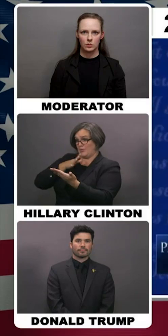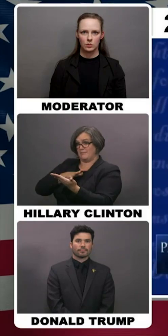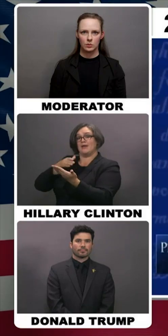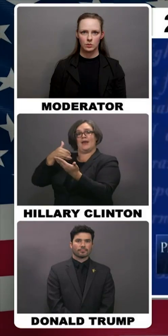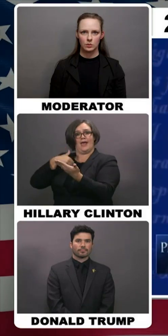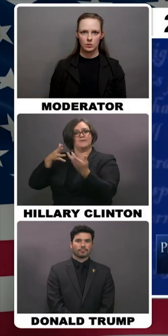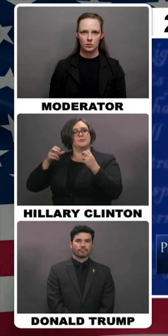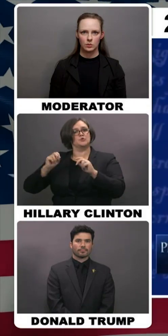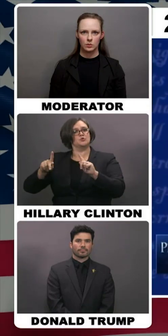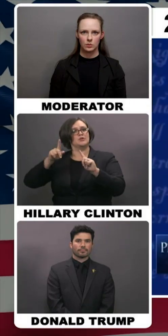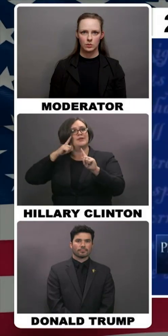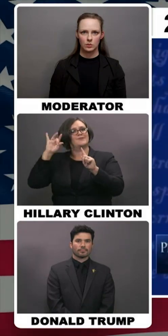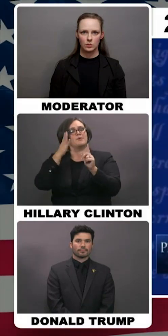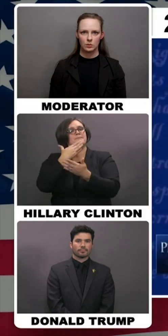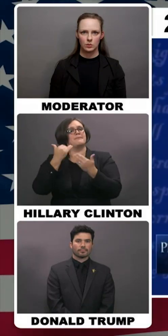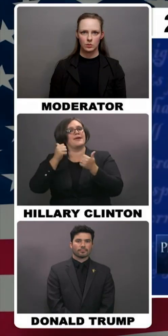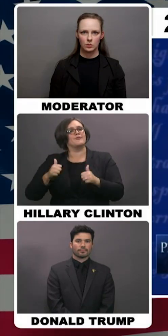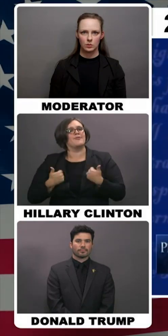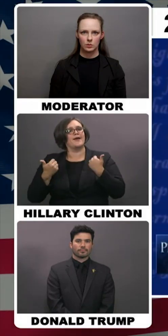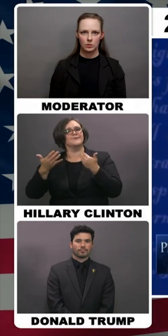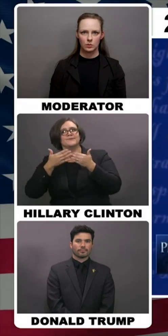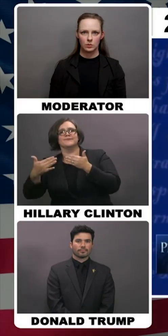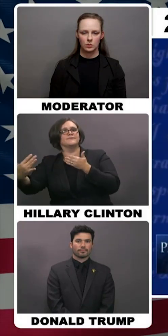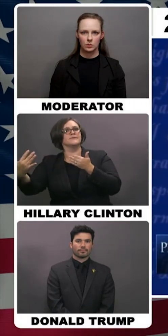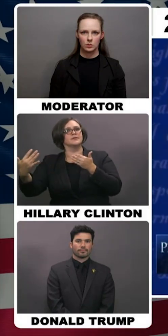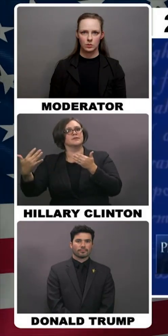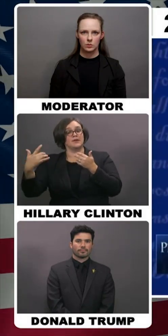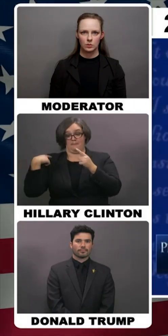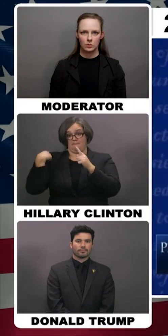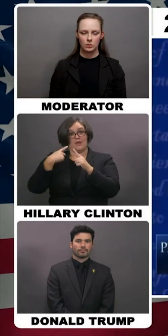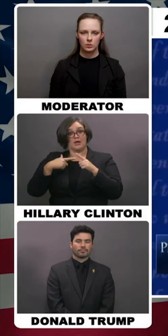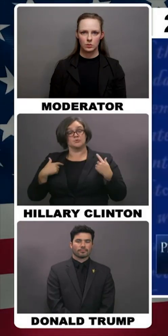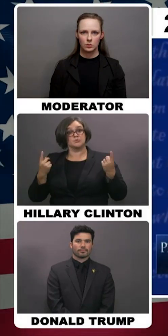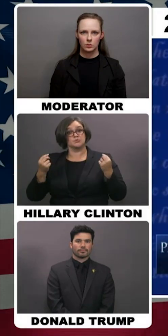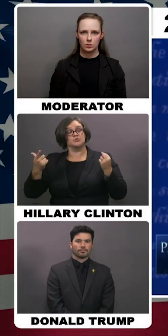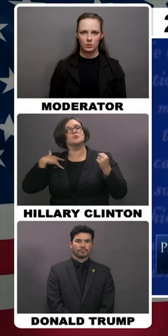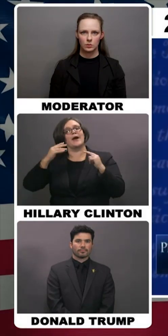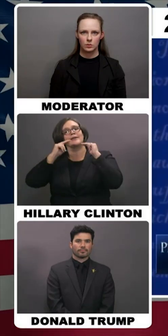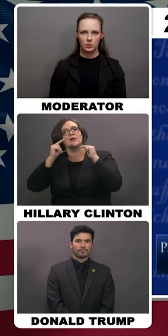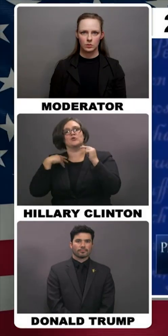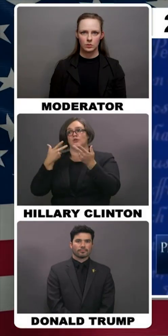to have a better life, and negotiated a treaty with Russia to lower nuclear weapons.